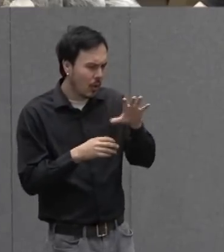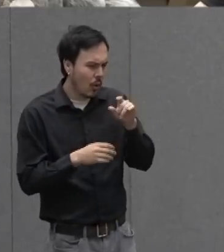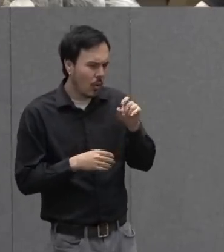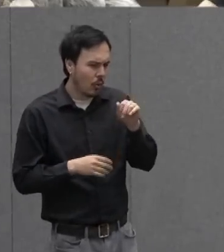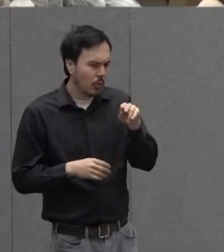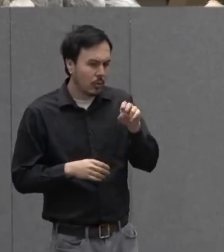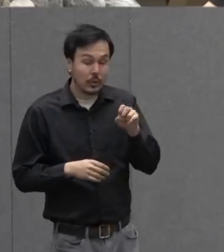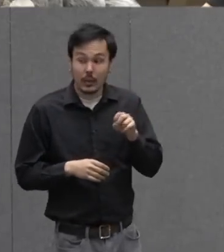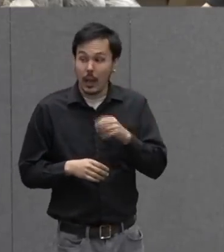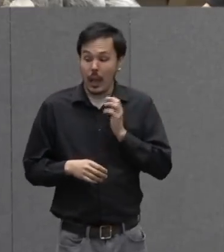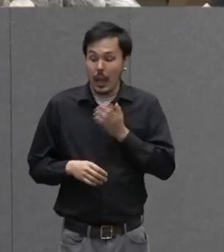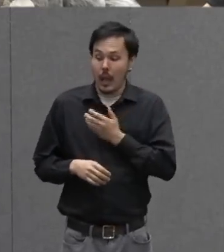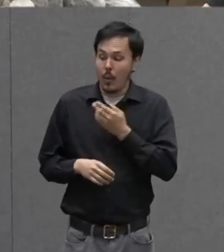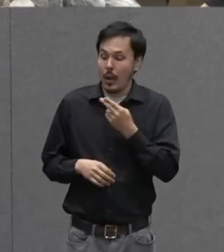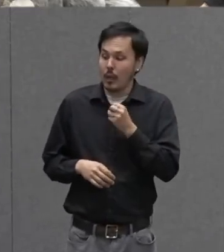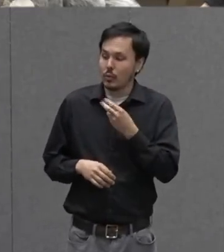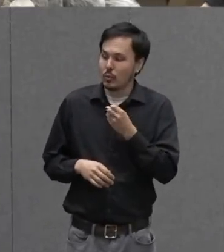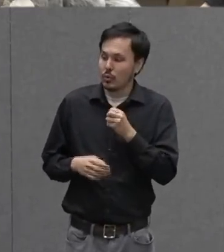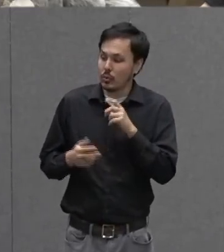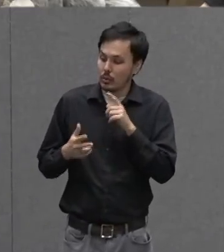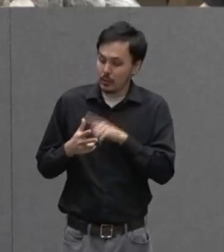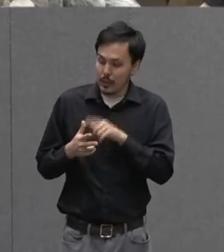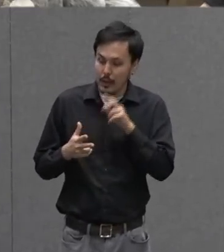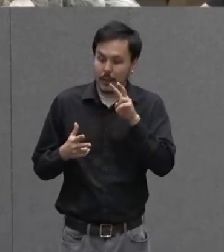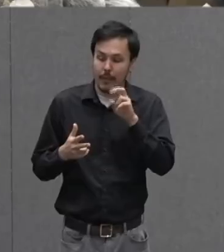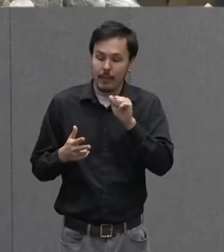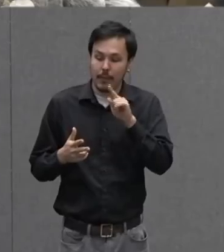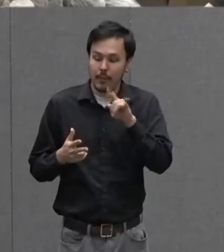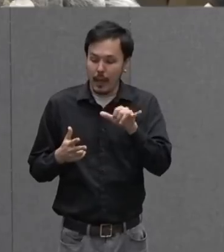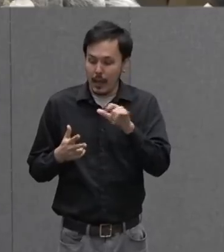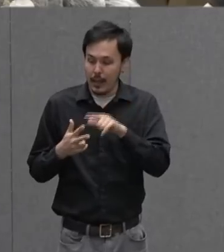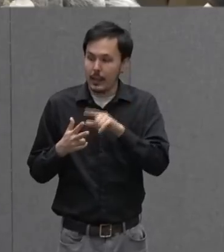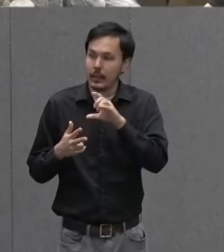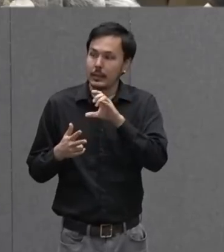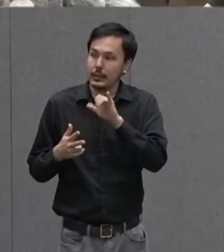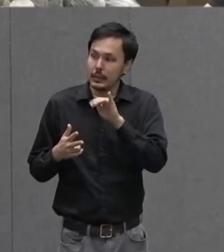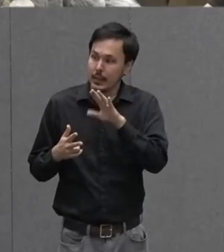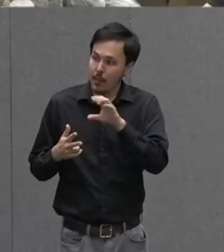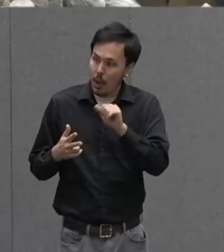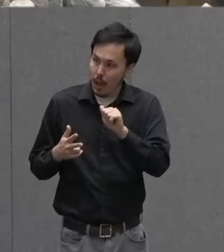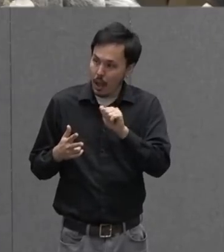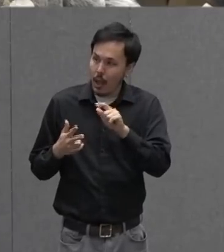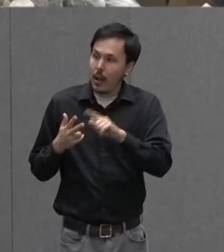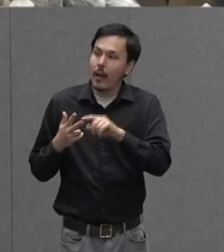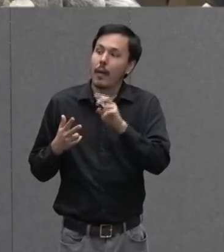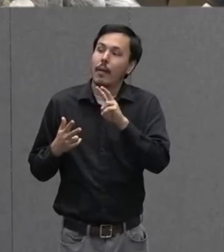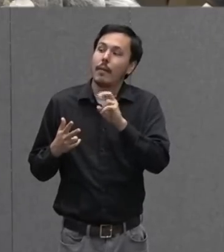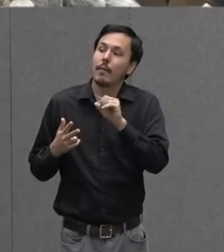Our high schools are Valley High School, Cibola High School, and Volcano Vista High School.